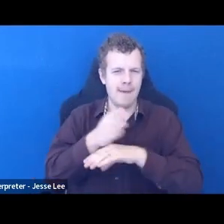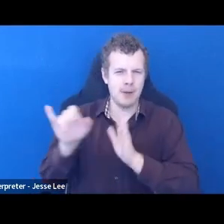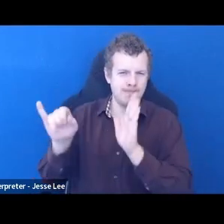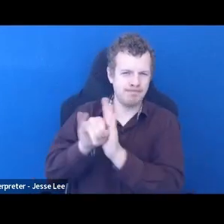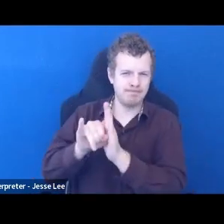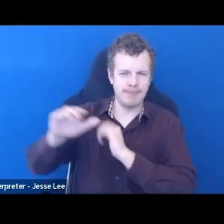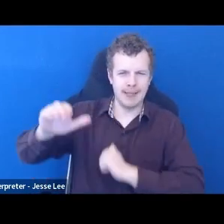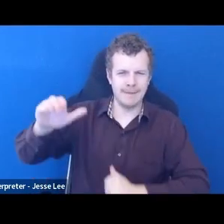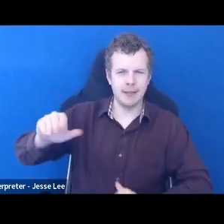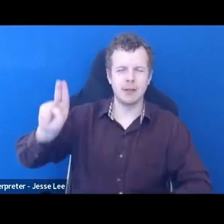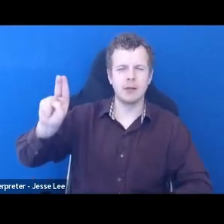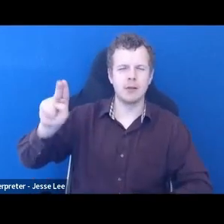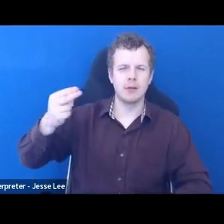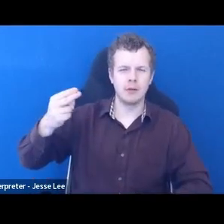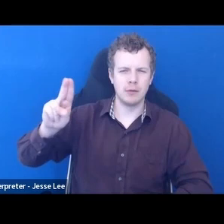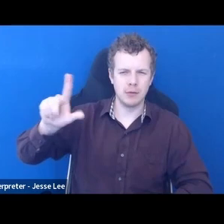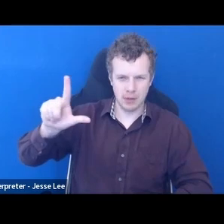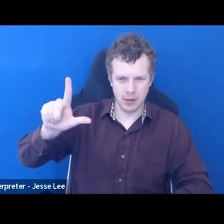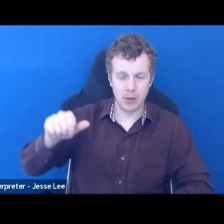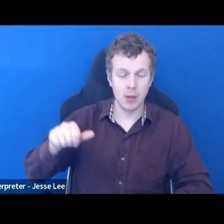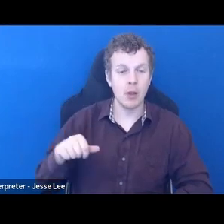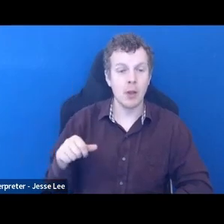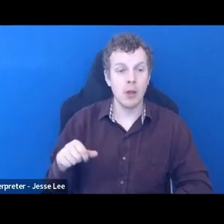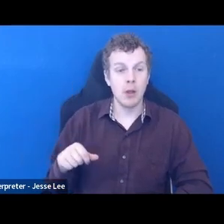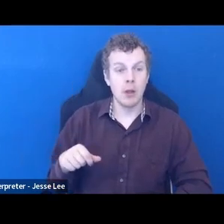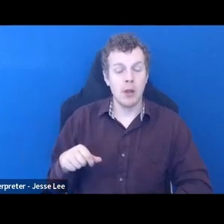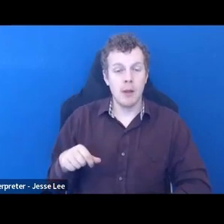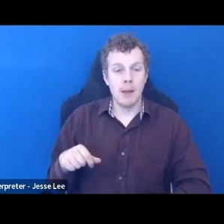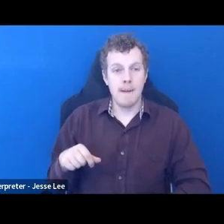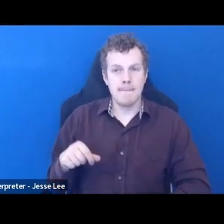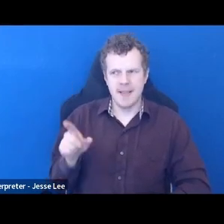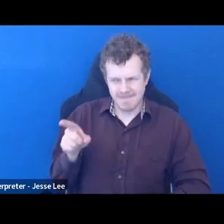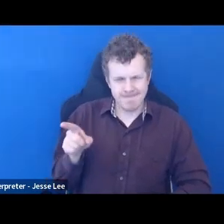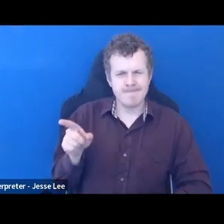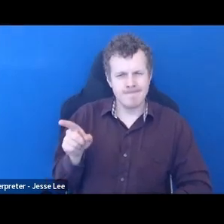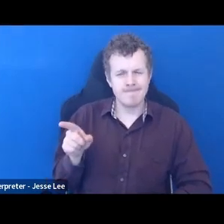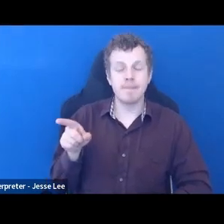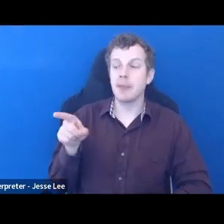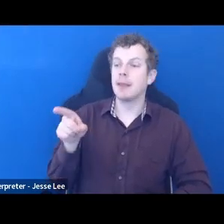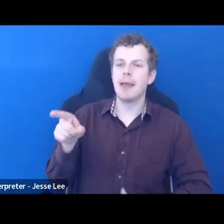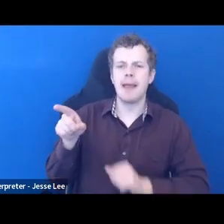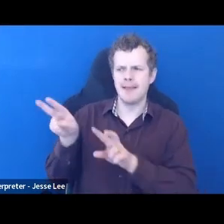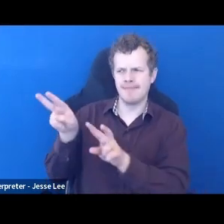And this one was really interesting because it not only looked at the parents perspective,